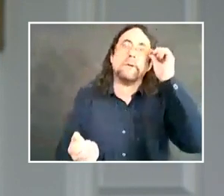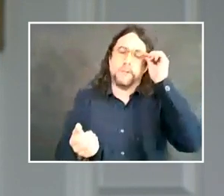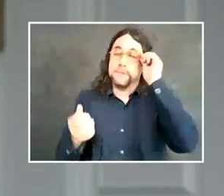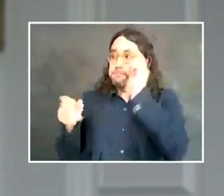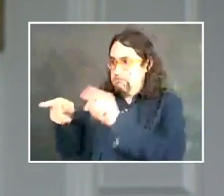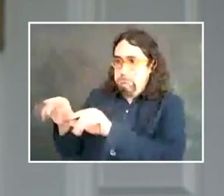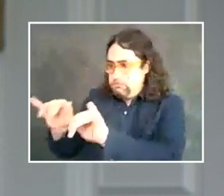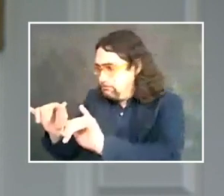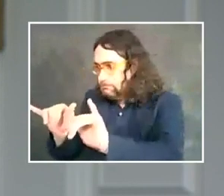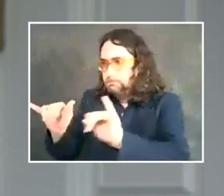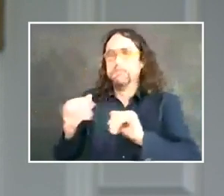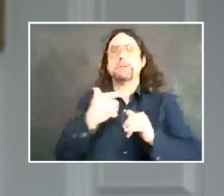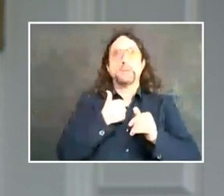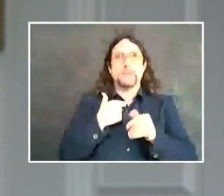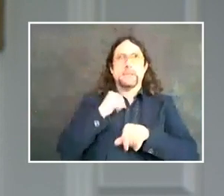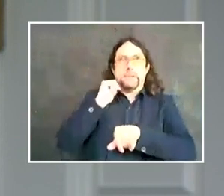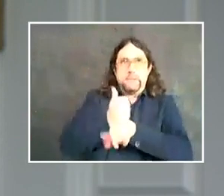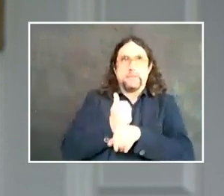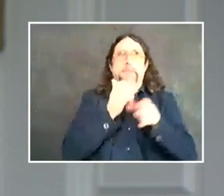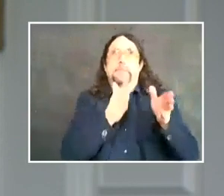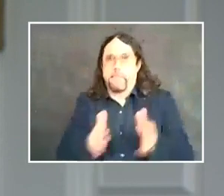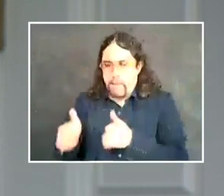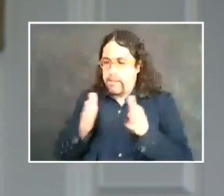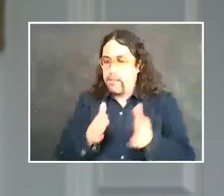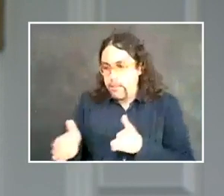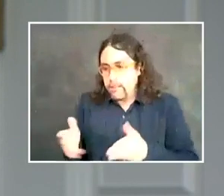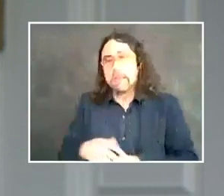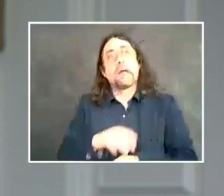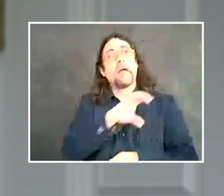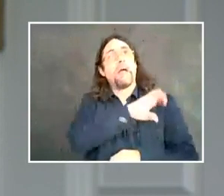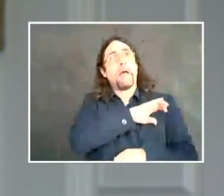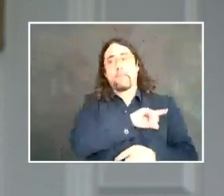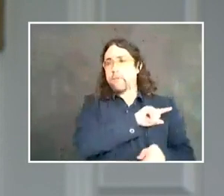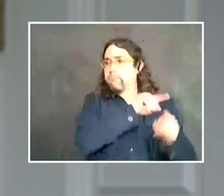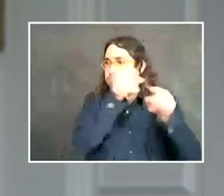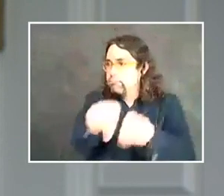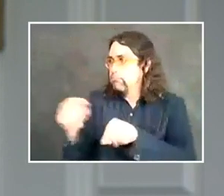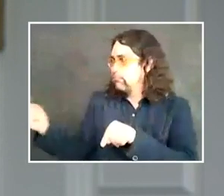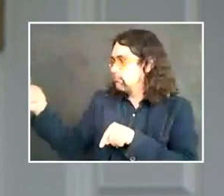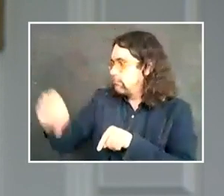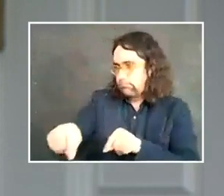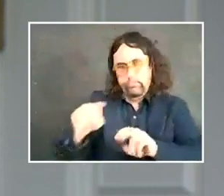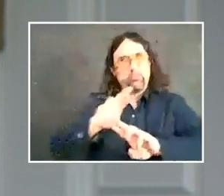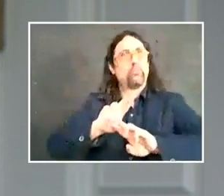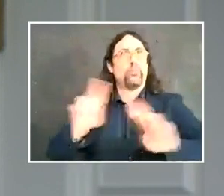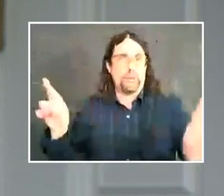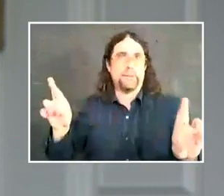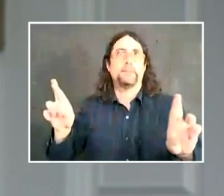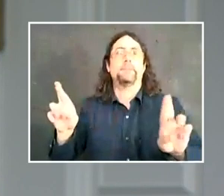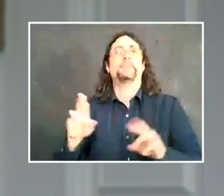DETAIL WAS PUT IN PLACE. WHEN YOU LOOK BACK AT SOME OF THE PAST INCIDENTS, THERE'S